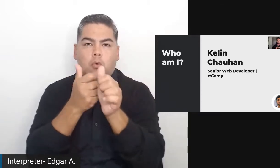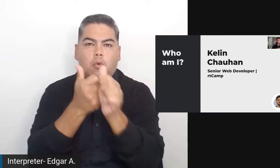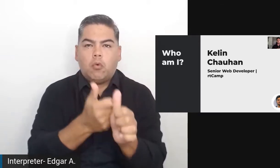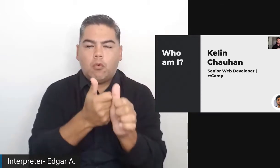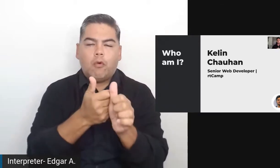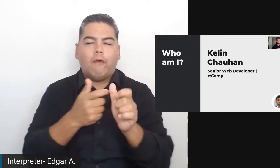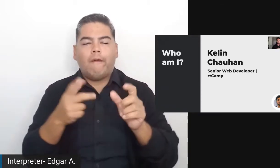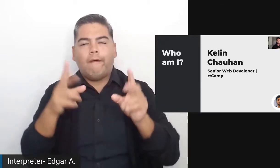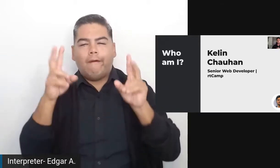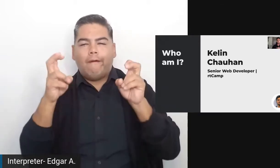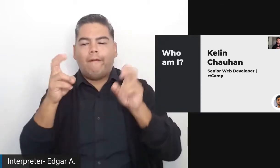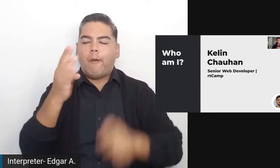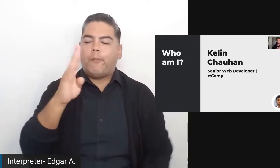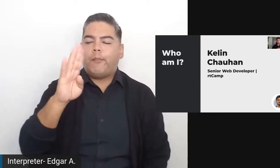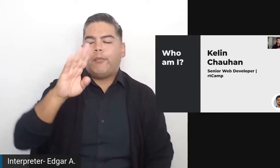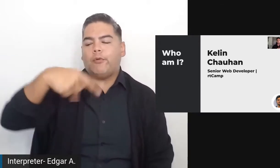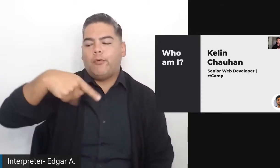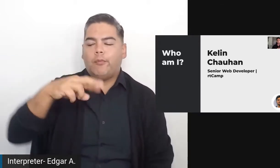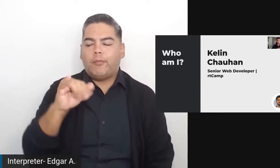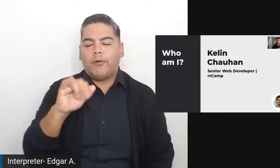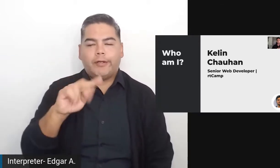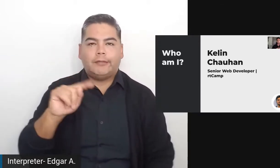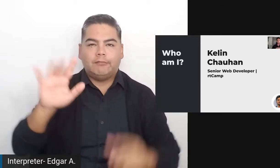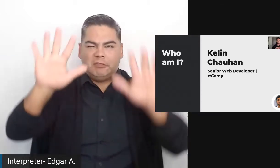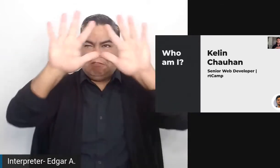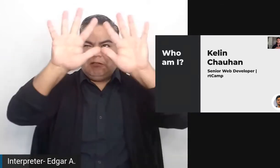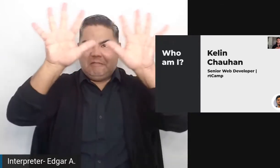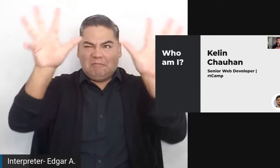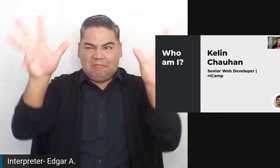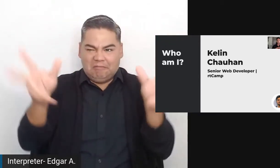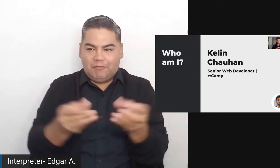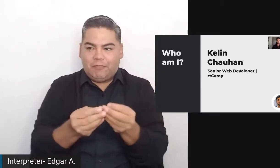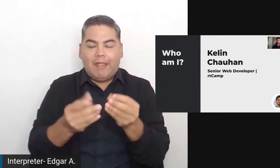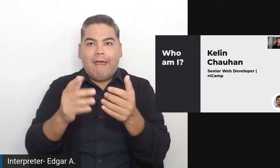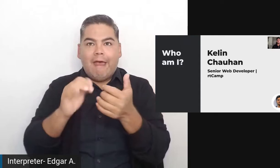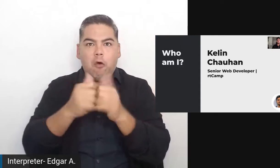so you can approach this topic in a structural manner.